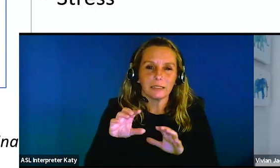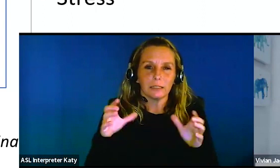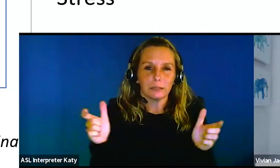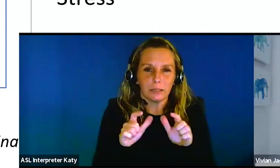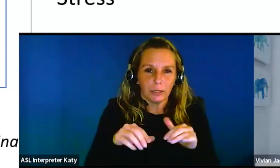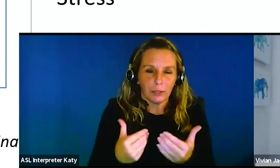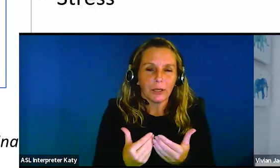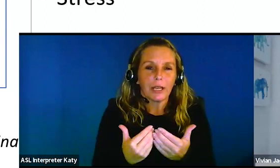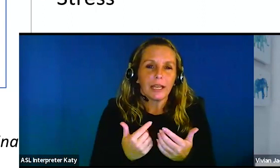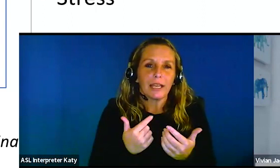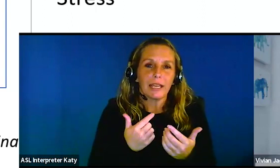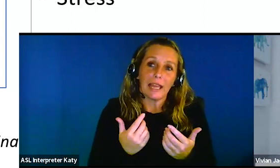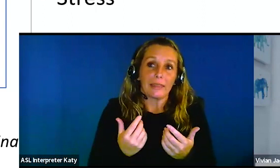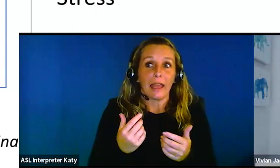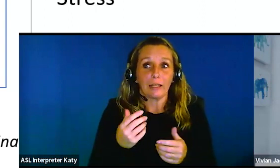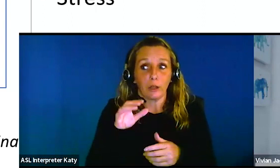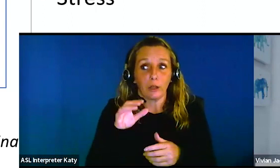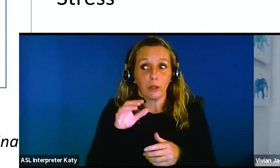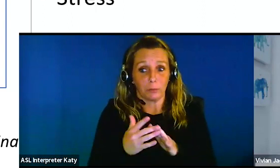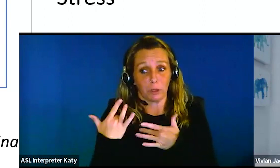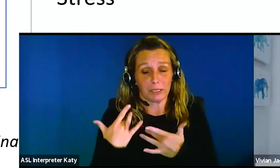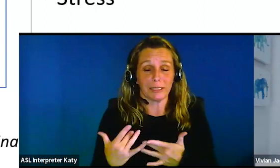And in those under-resourced communities, we see poverty